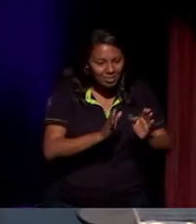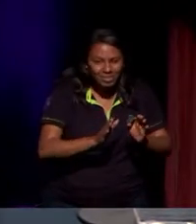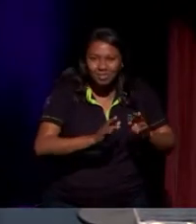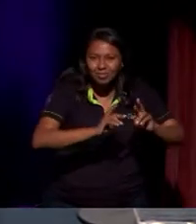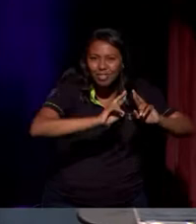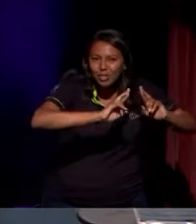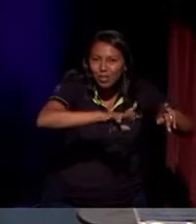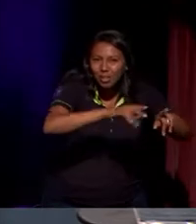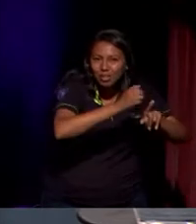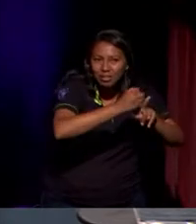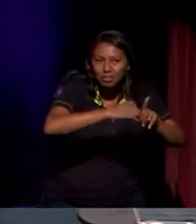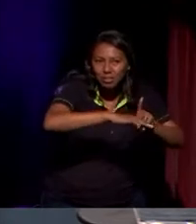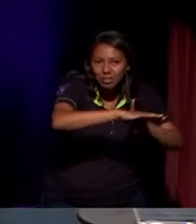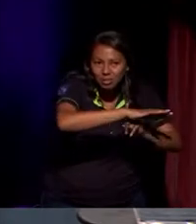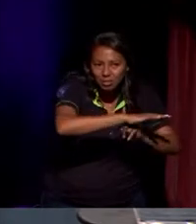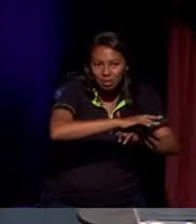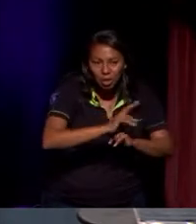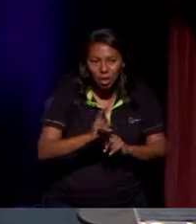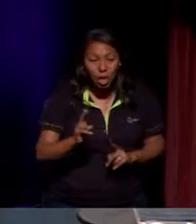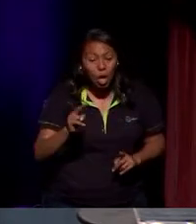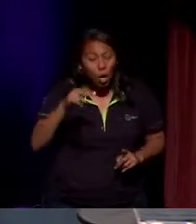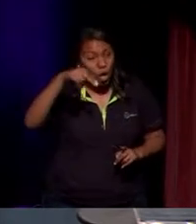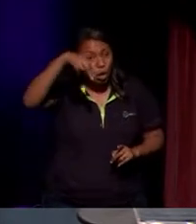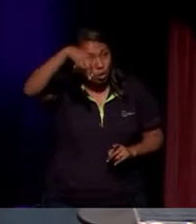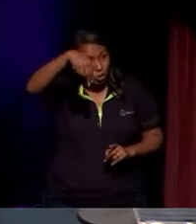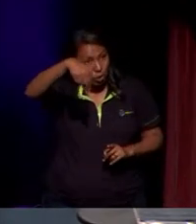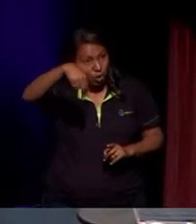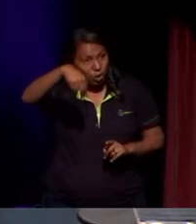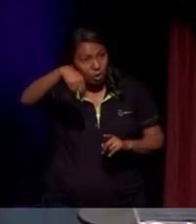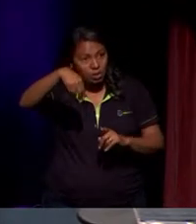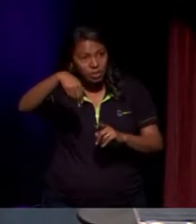we have societies of matrilineal affiliation,